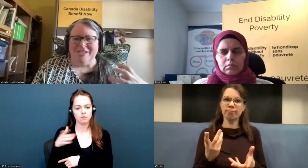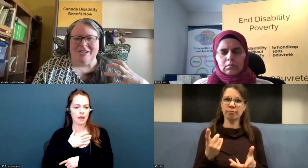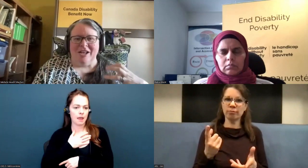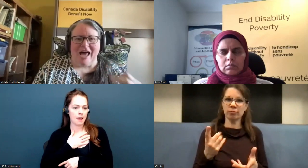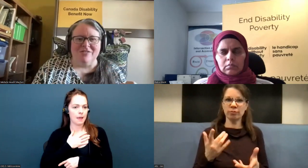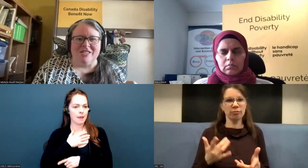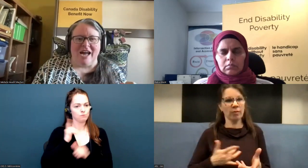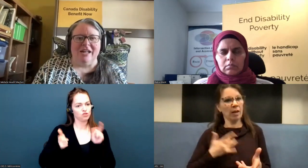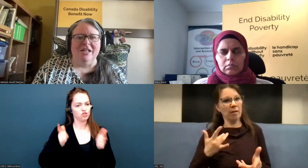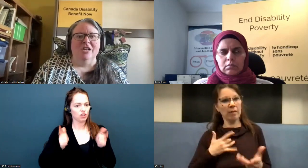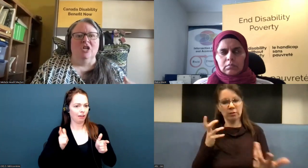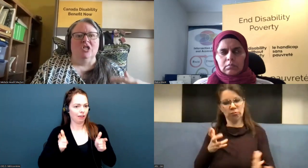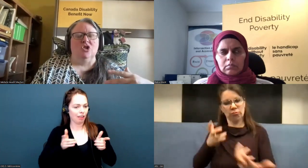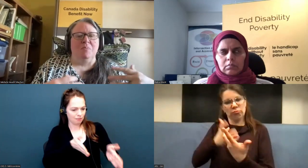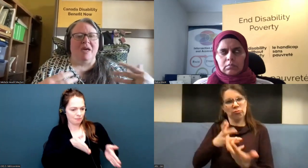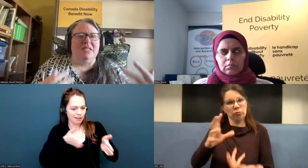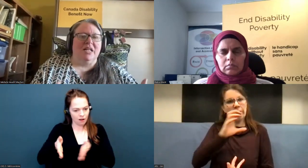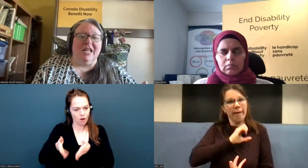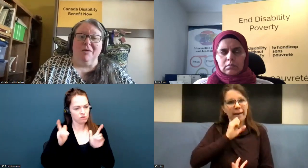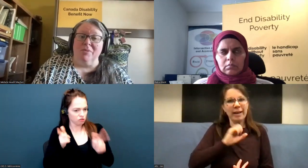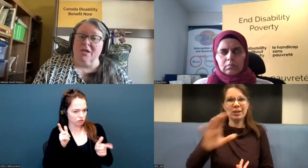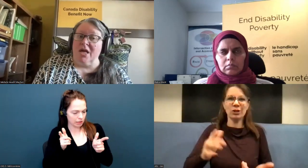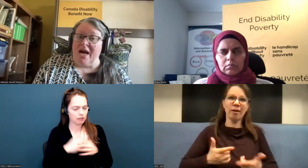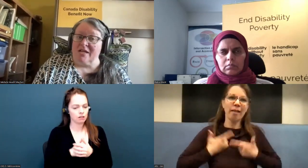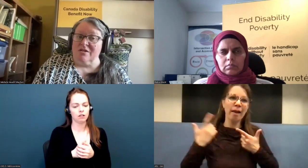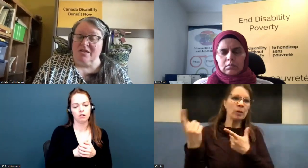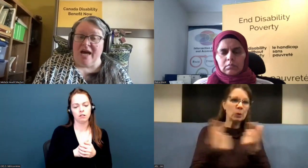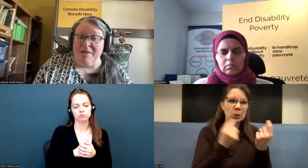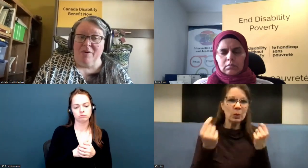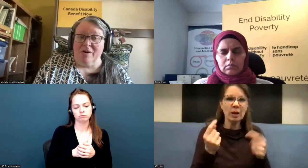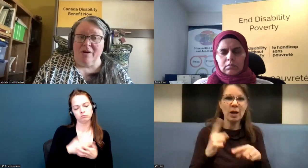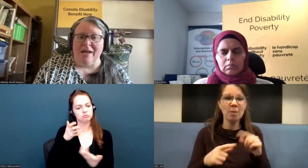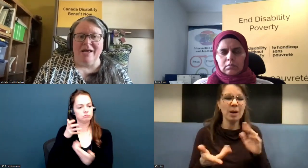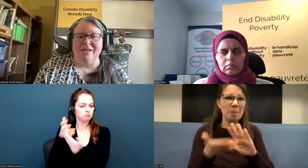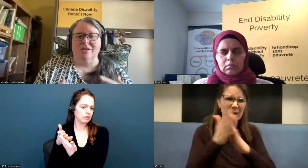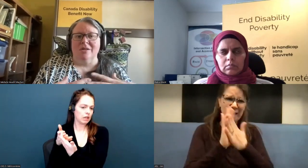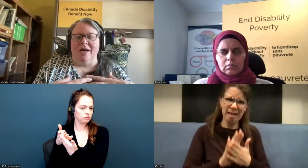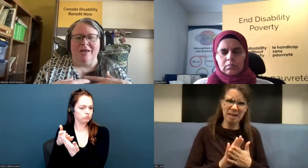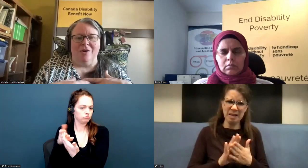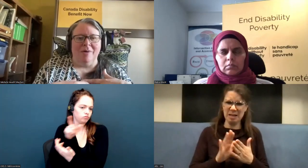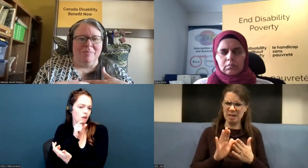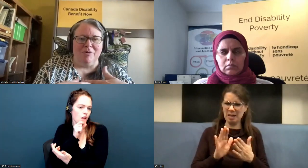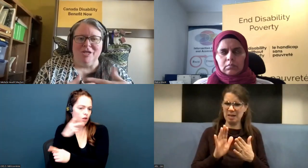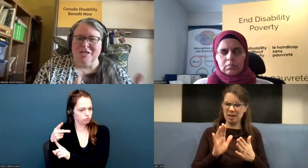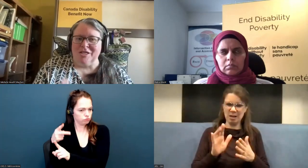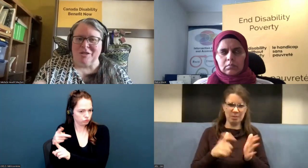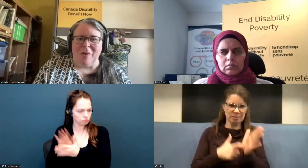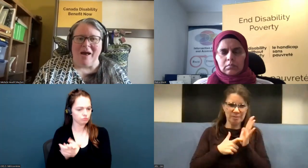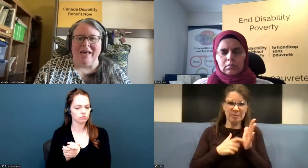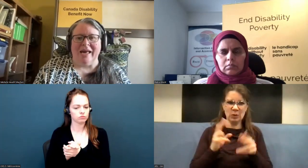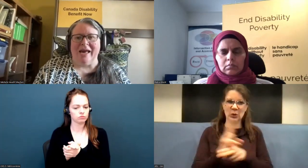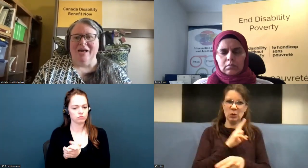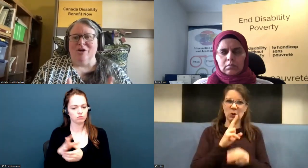AND HER LIFESTYLE TO BASICALLY A BULKY ADULT DIAPER. I'M PREACHING TO THE CHOIR HERE.